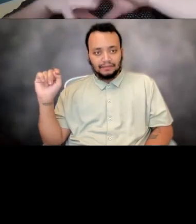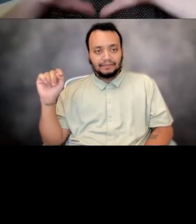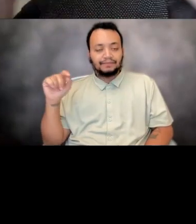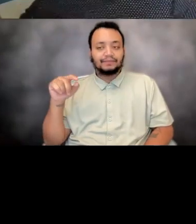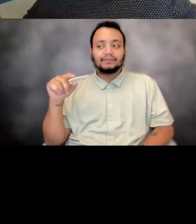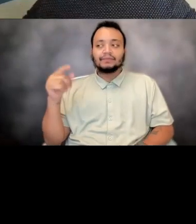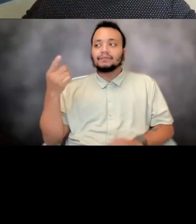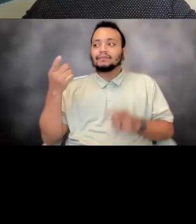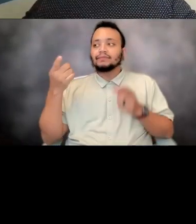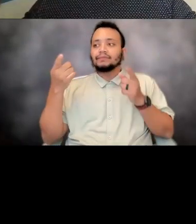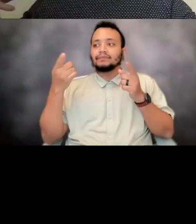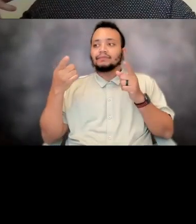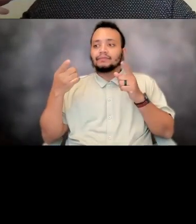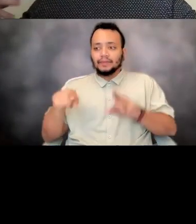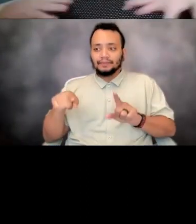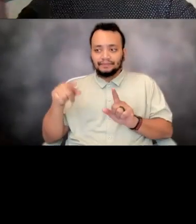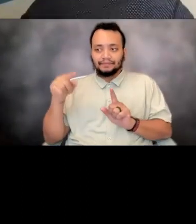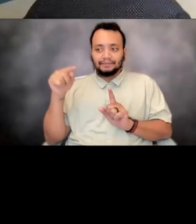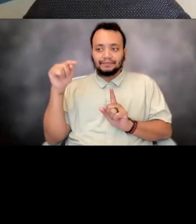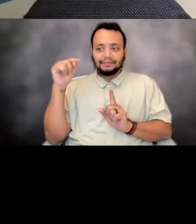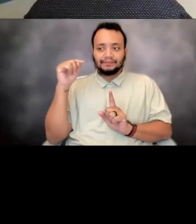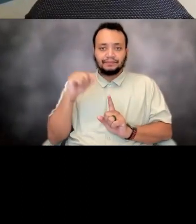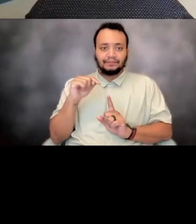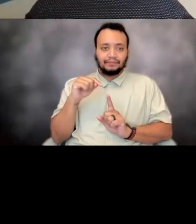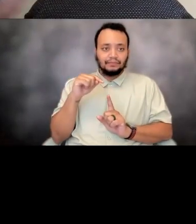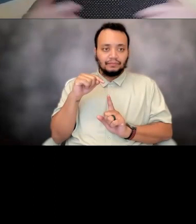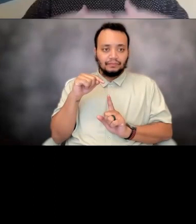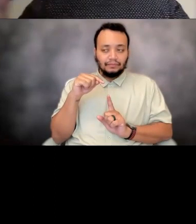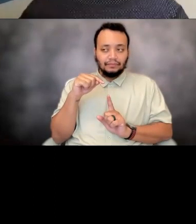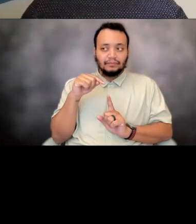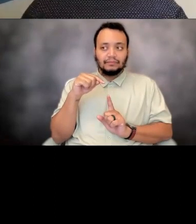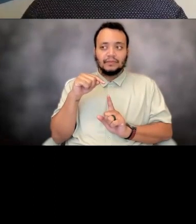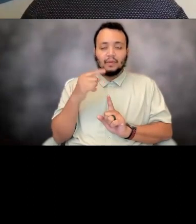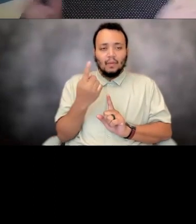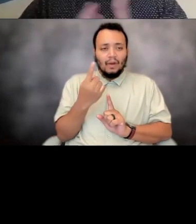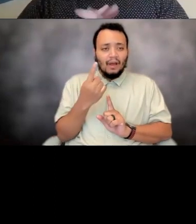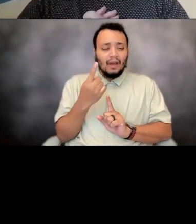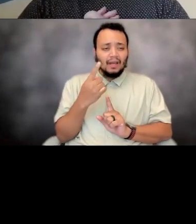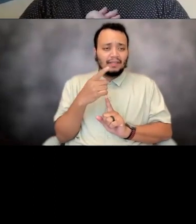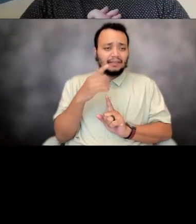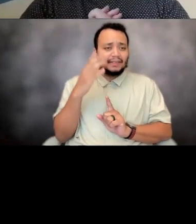has an effect that ripples throughout our lives and the lives of our communities.